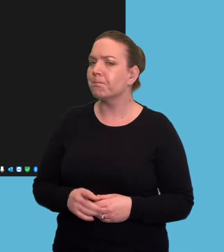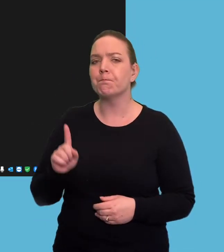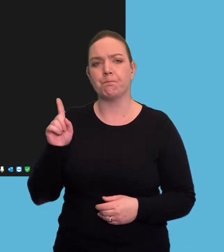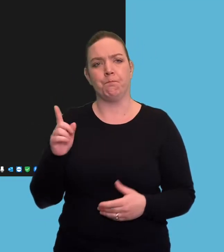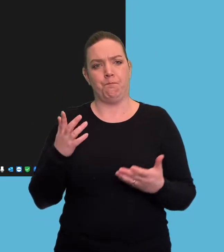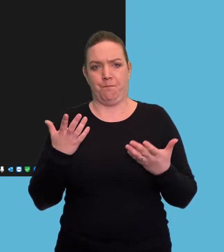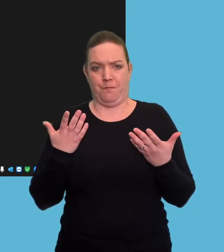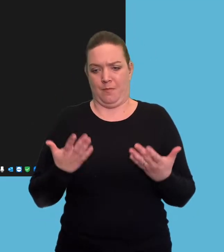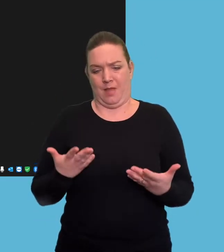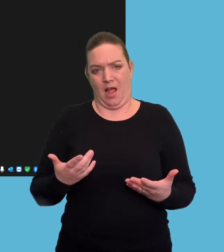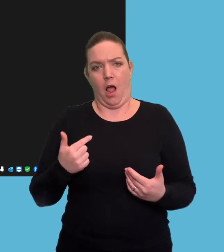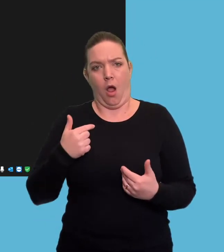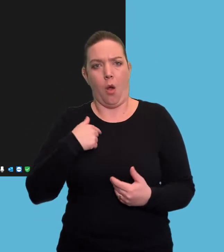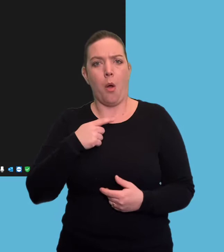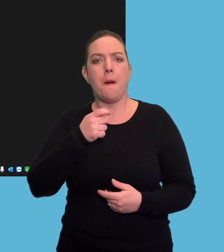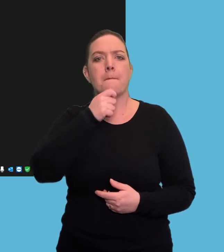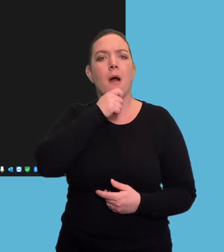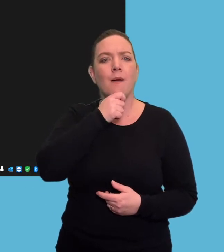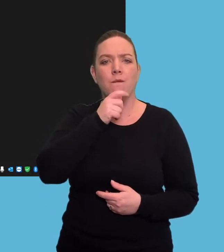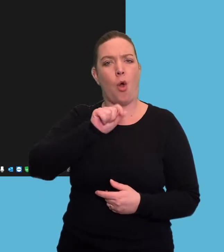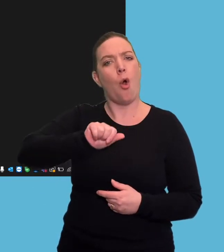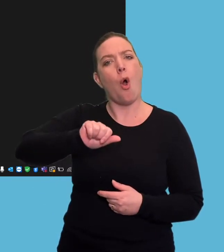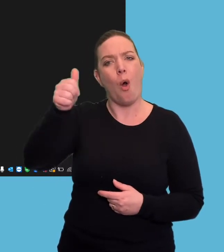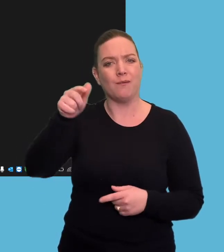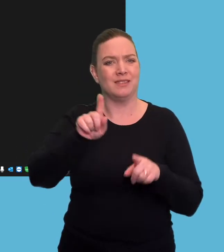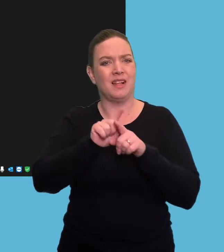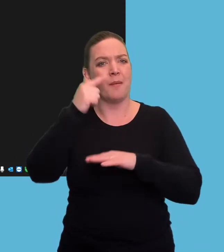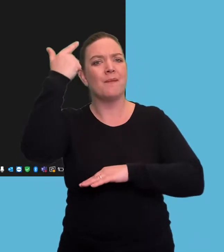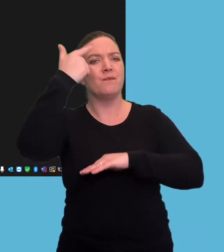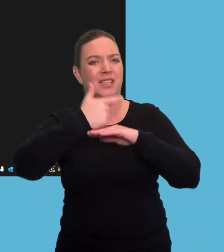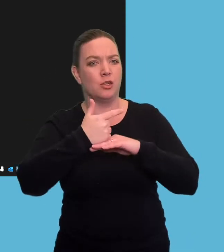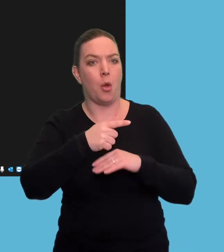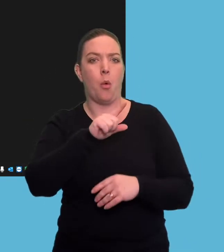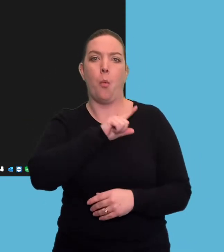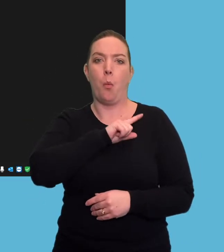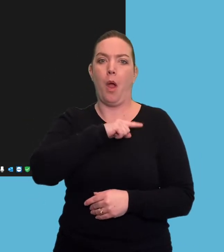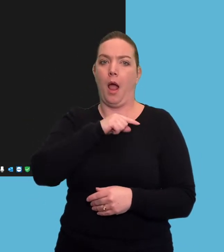I've decided to turn off my microphone and my video for now as I go into the meeting